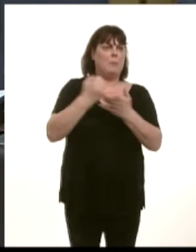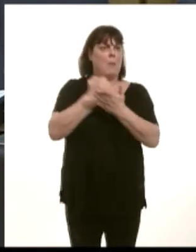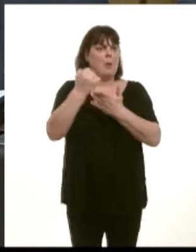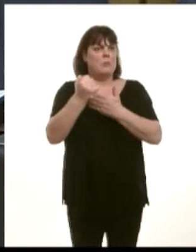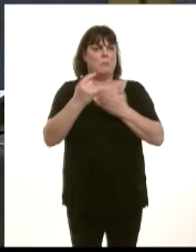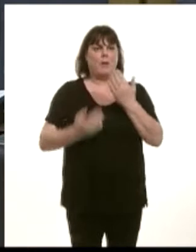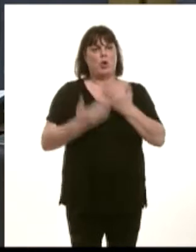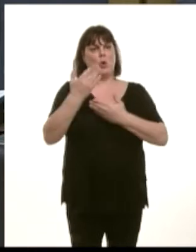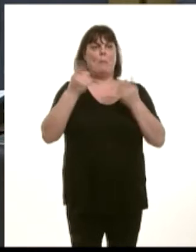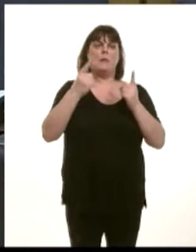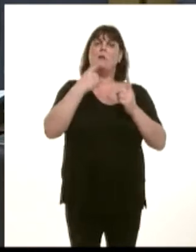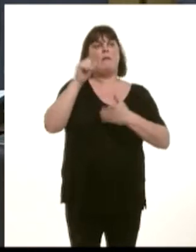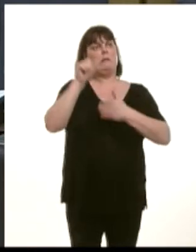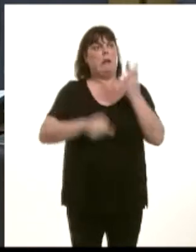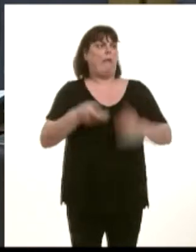that we have to start from the beginning once again.